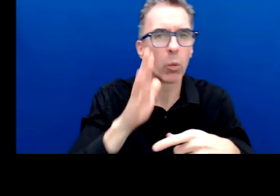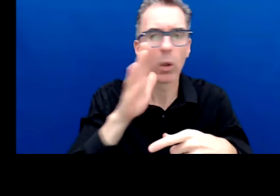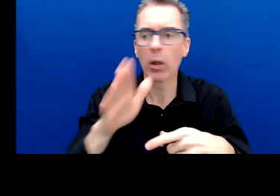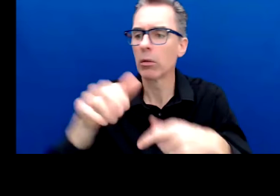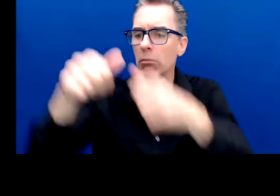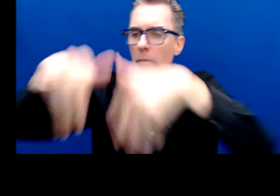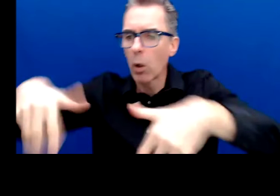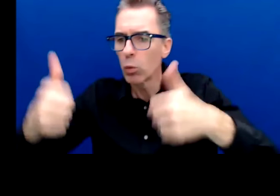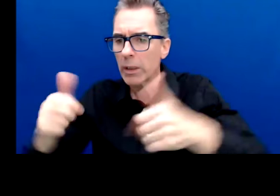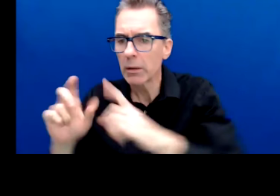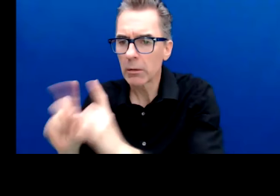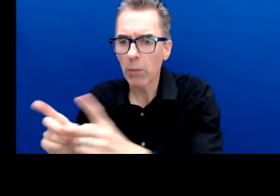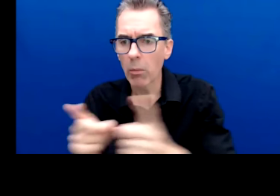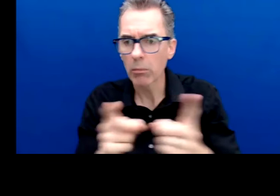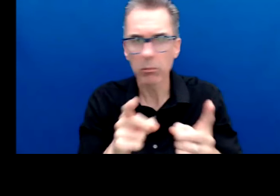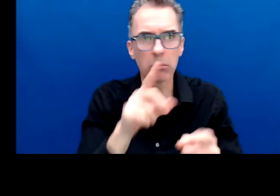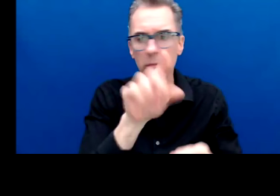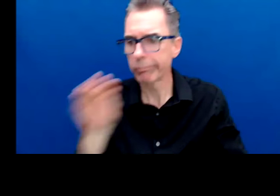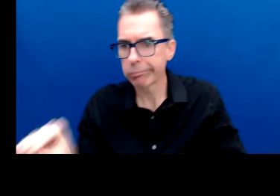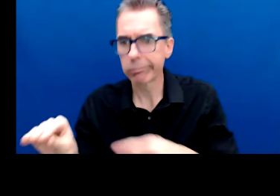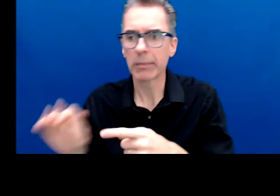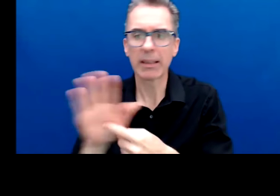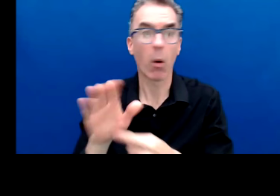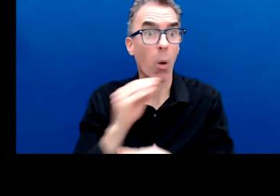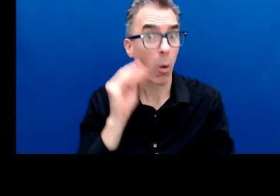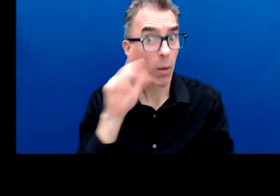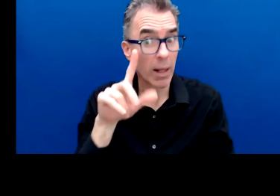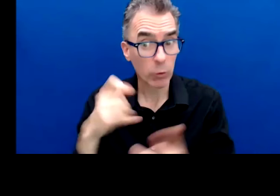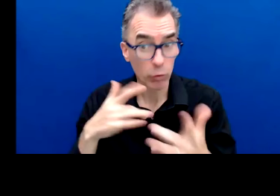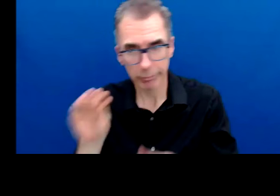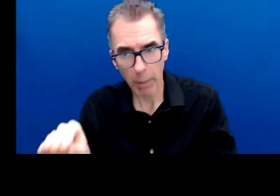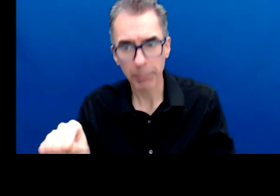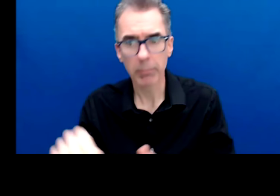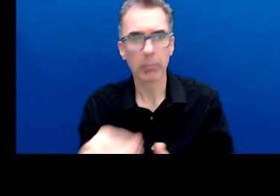concerned about being homeless, concerned about being able to feed my family.